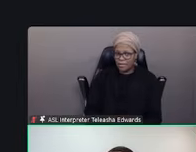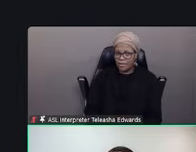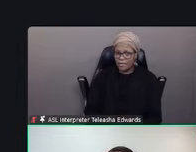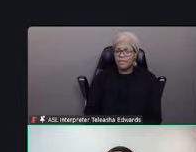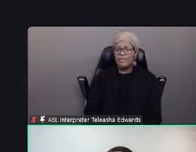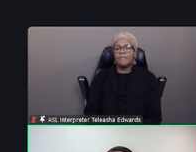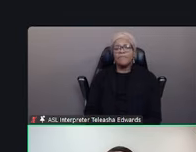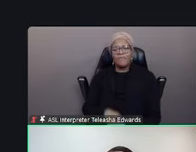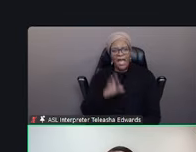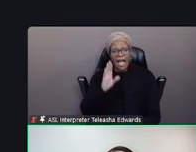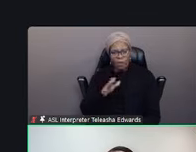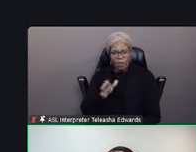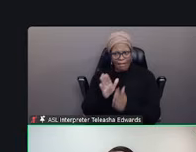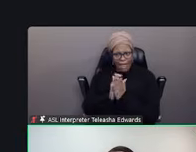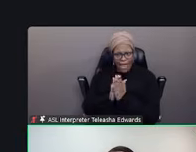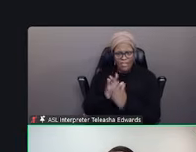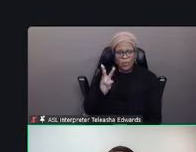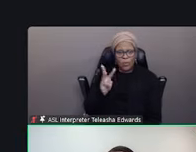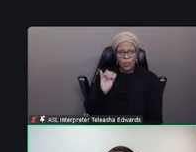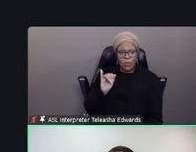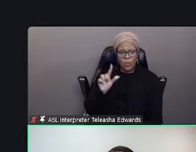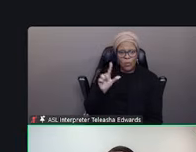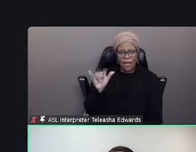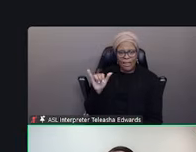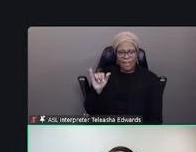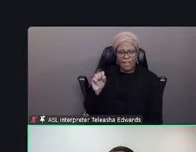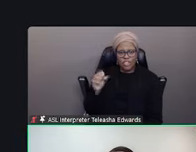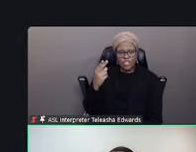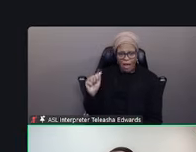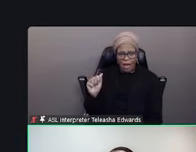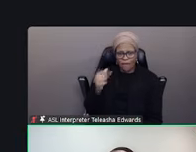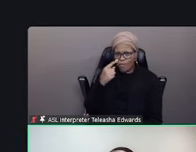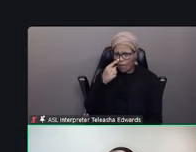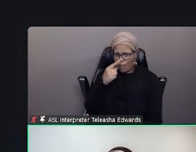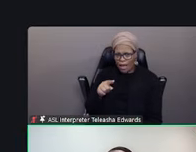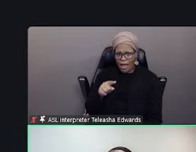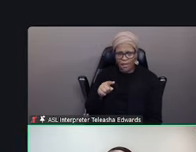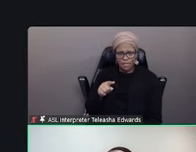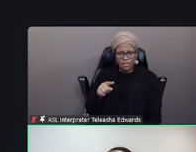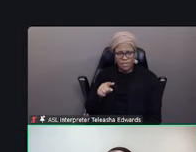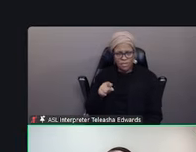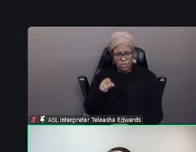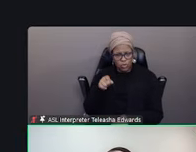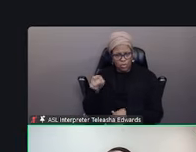if she's available to come on so we can get some additional voices in to talk about our